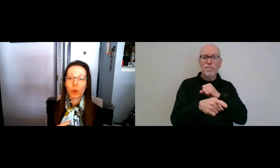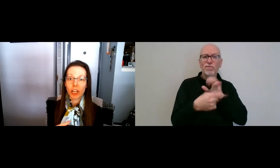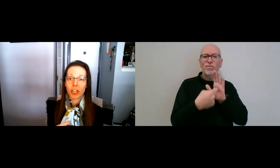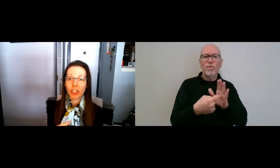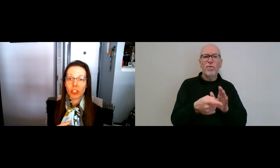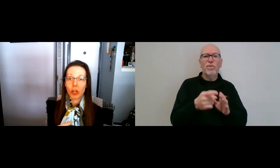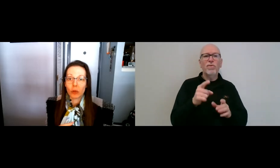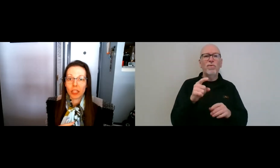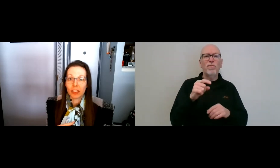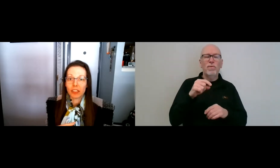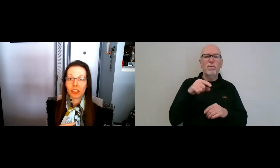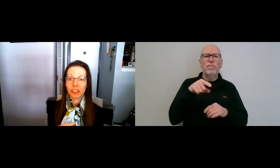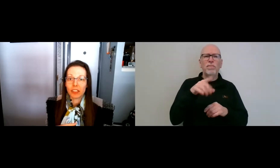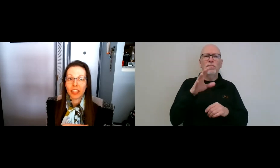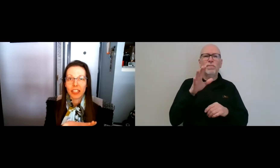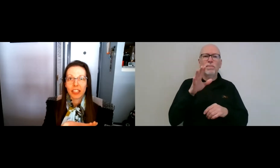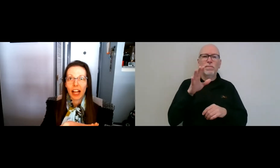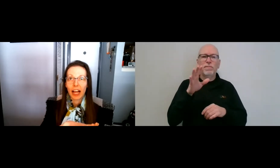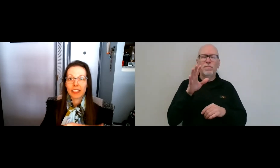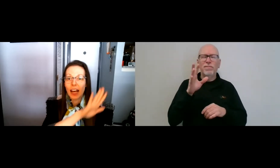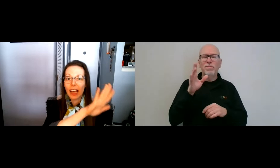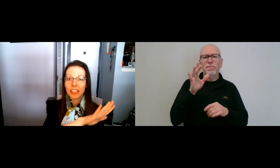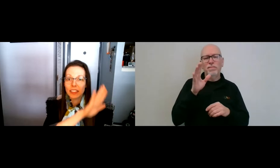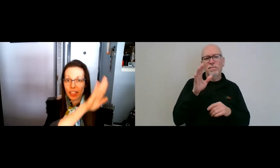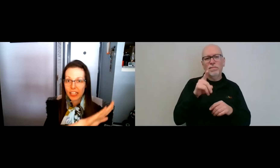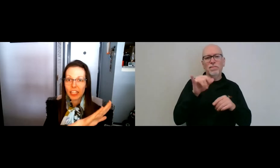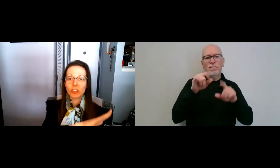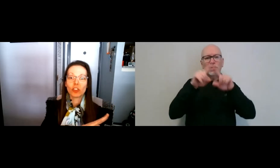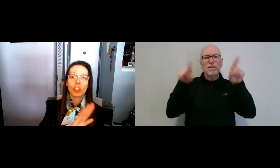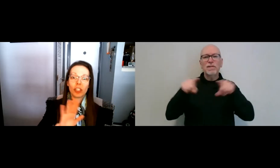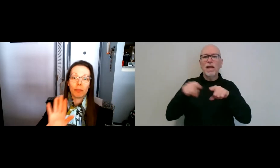where the signs, signage, menus, things like that